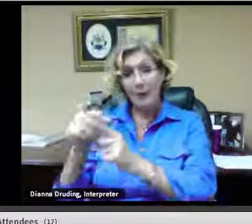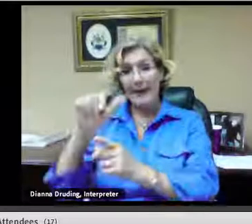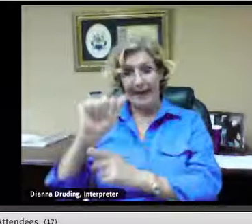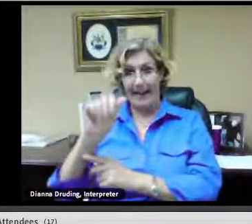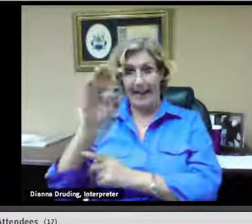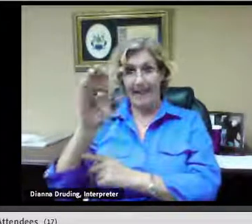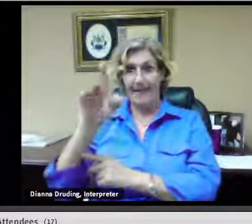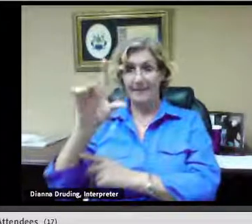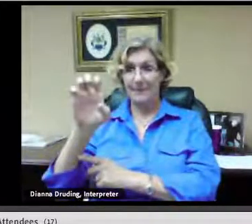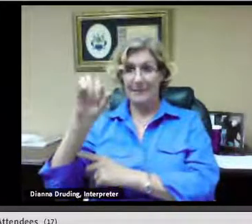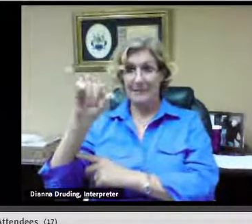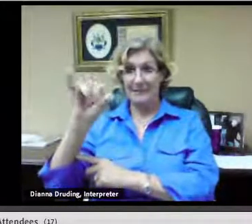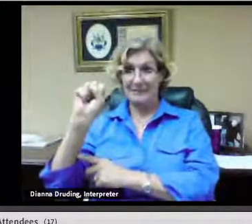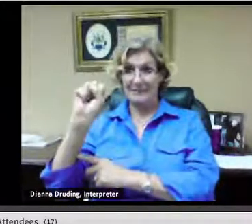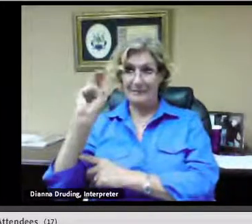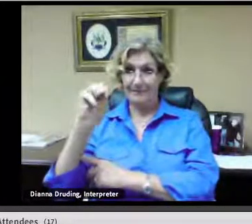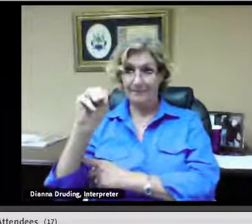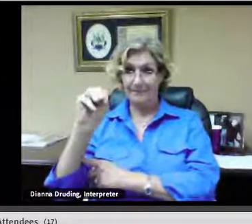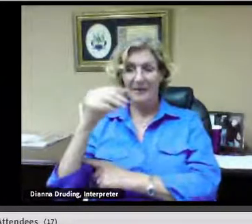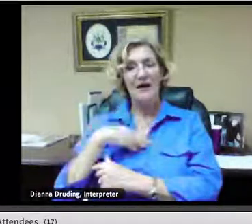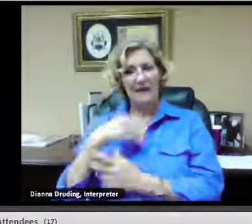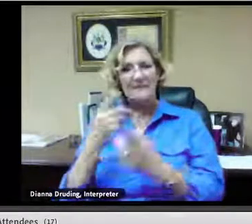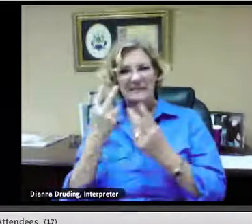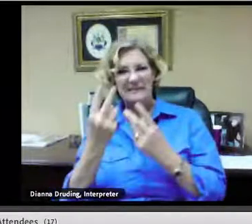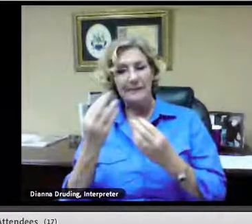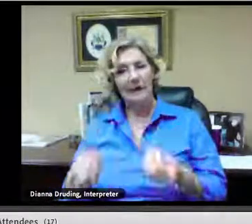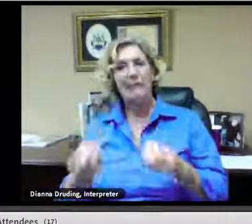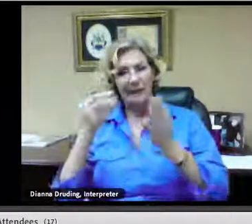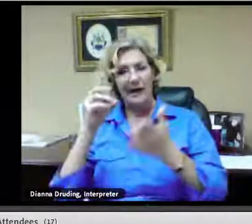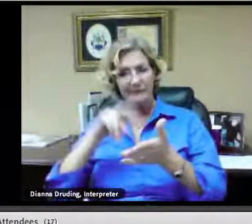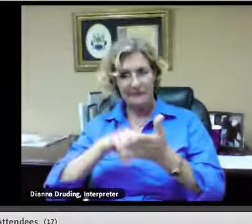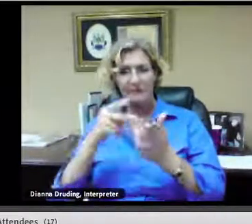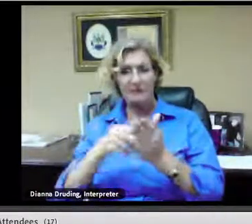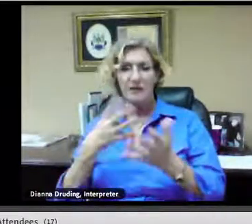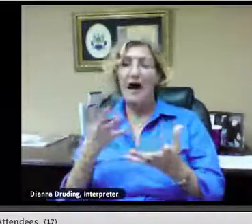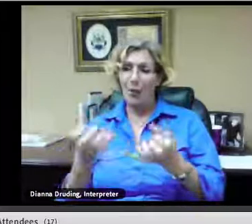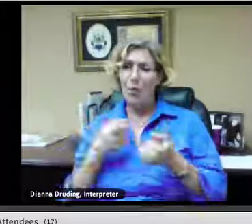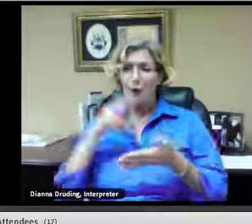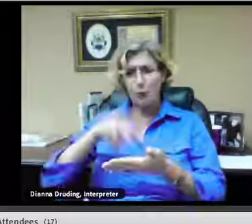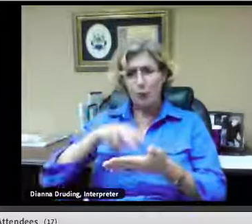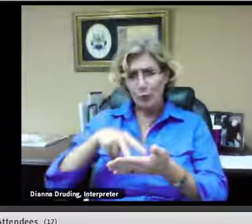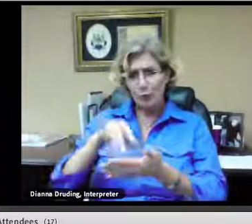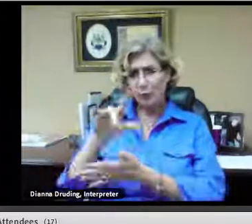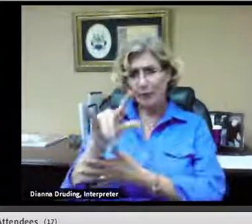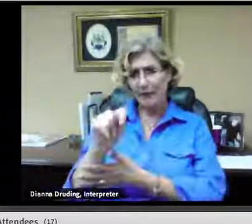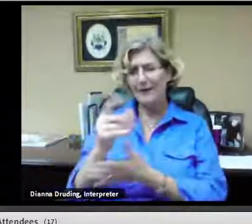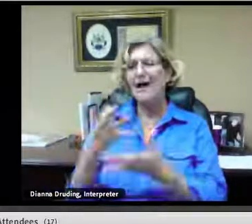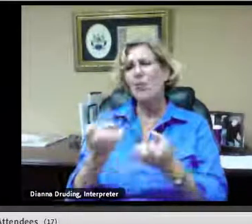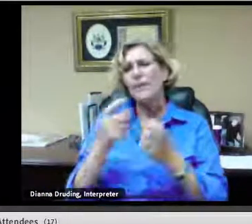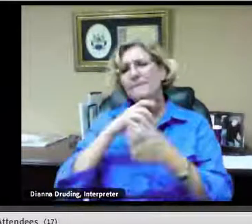So I just want to read it to make sure that you understand that this is really the heart of the matter here of what we're doing.